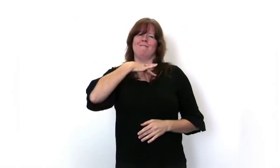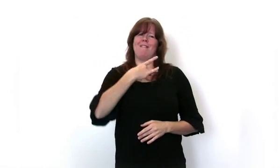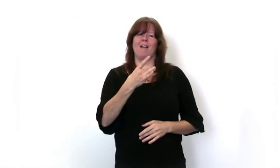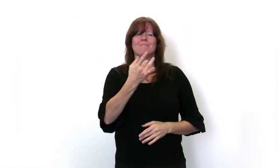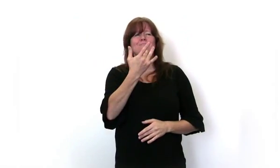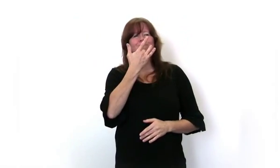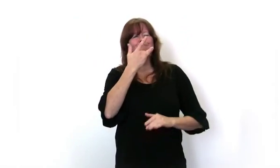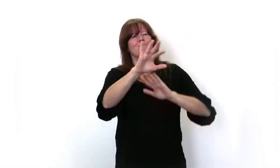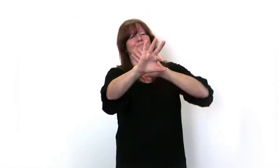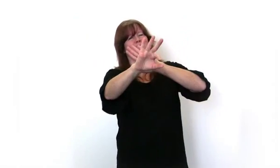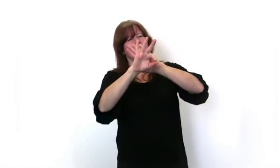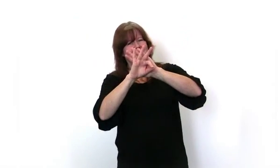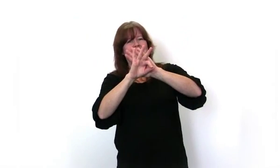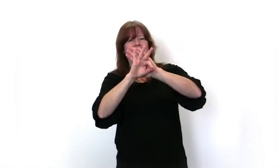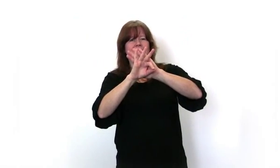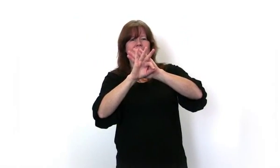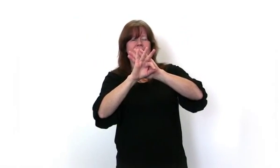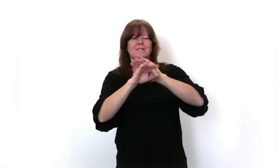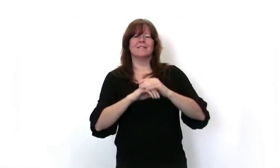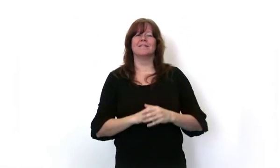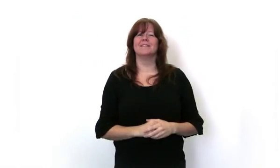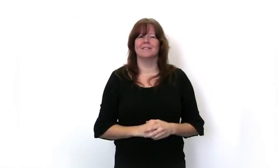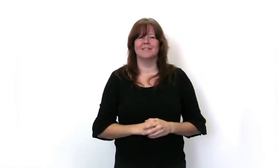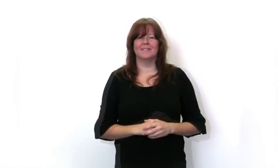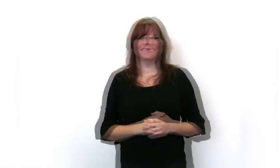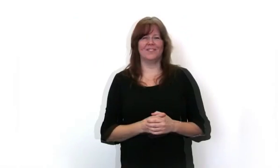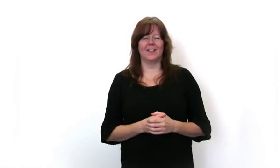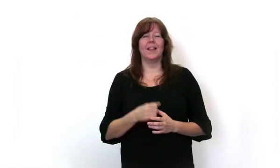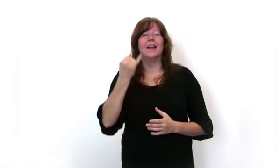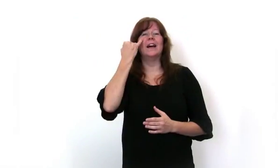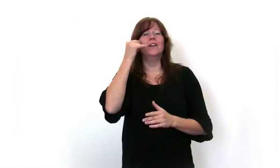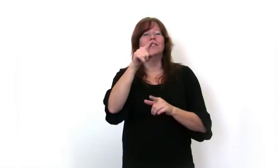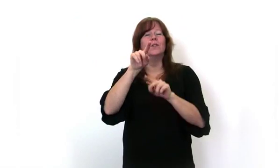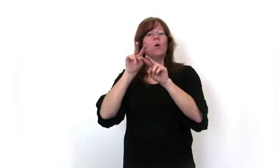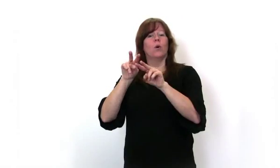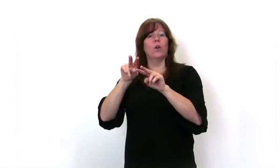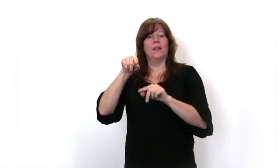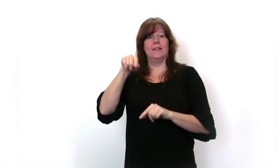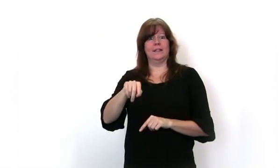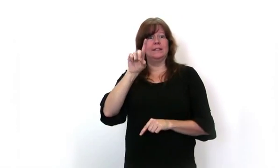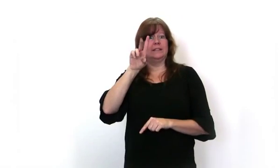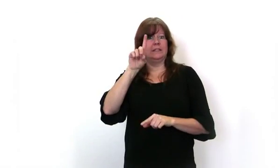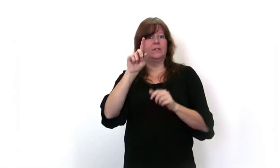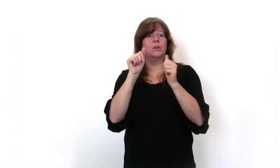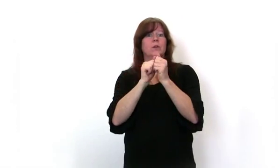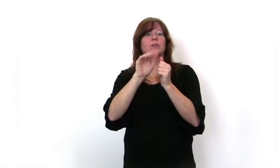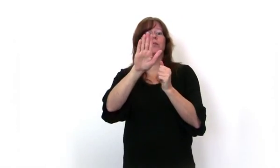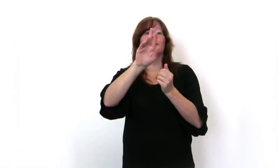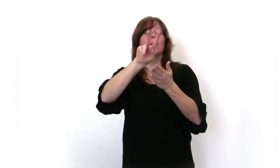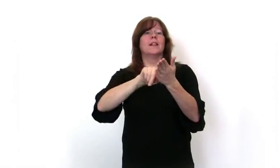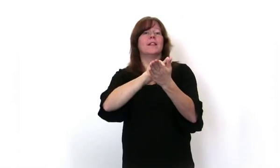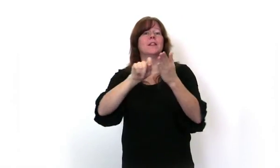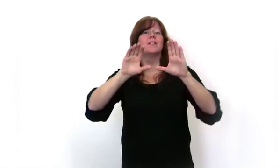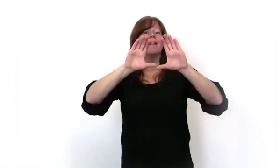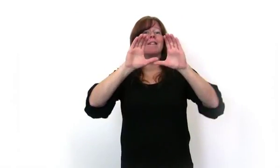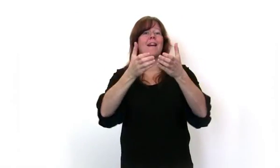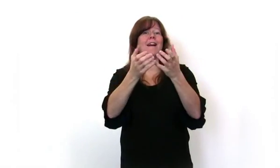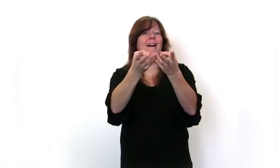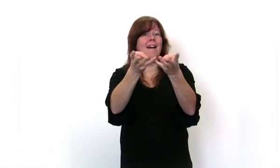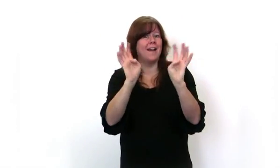is to pick your favourite. If you are watching this DVD with your literacy class, you might